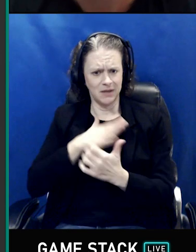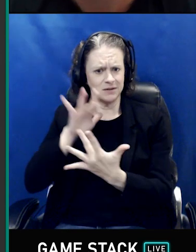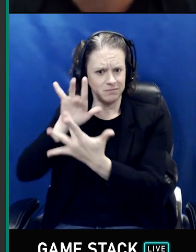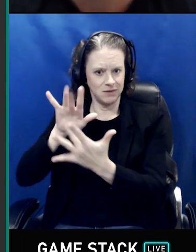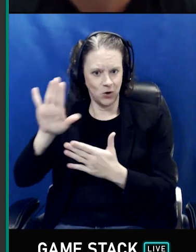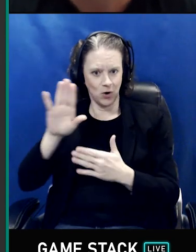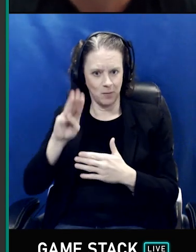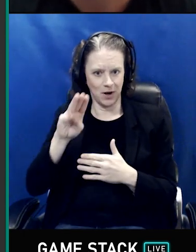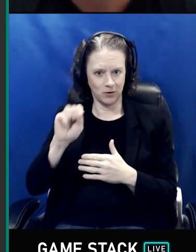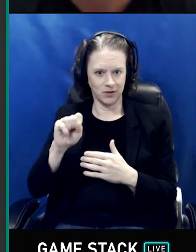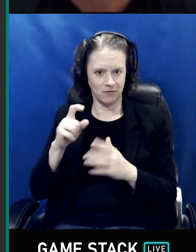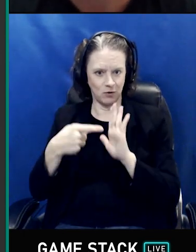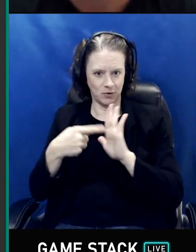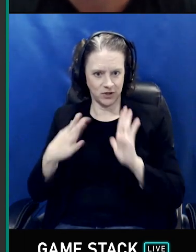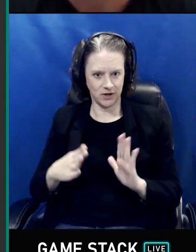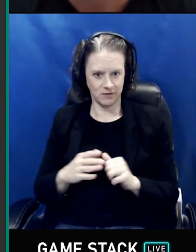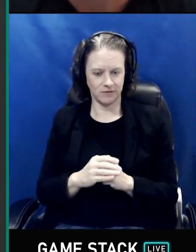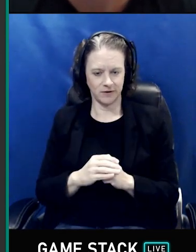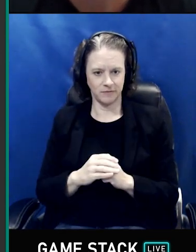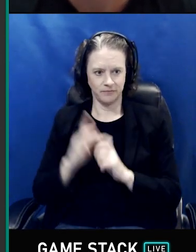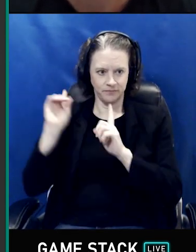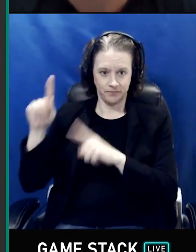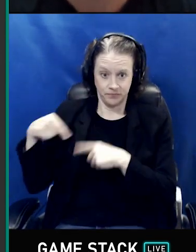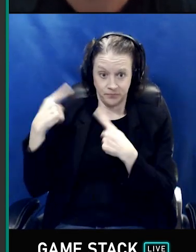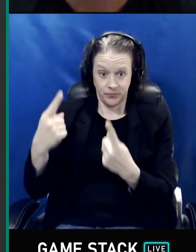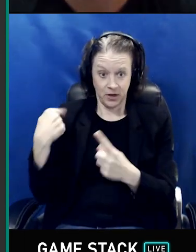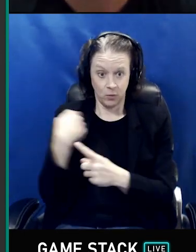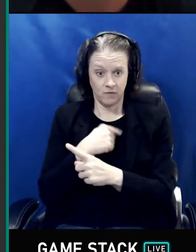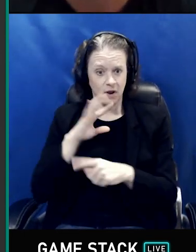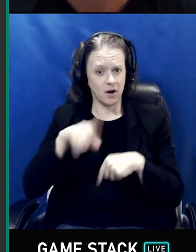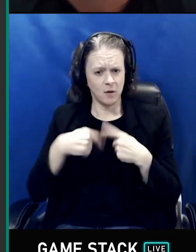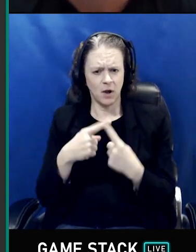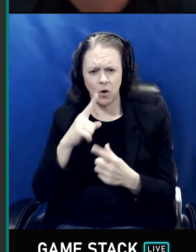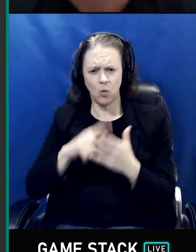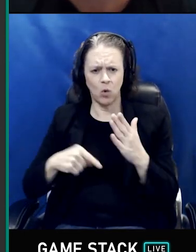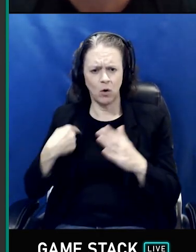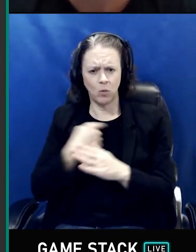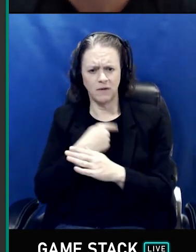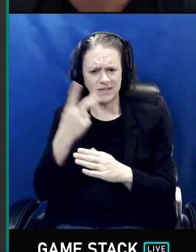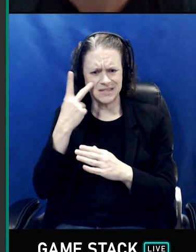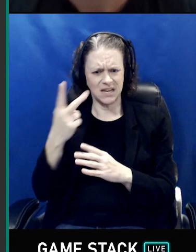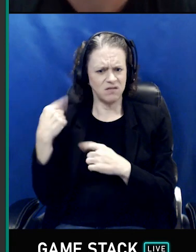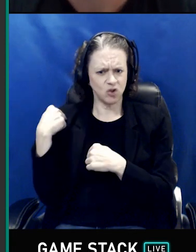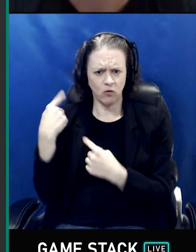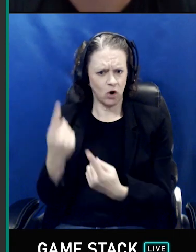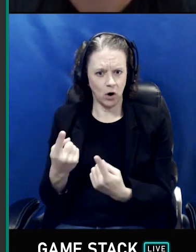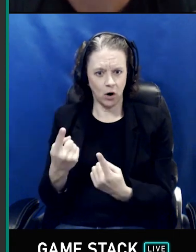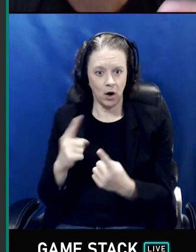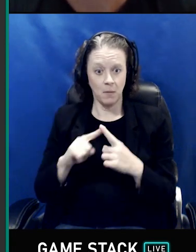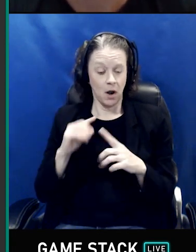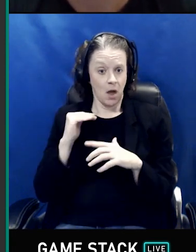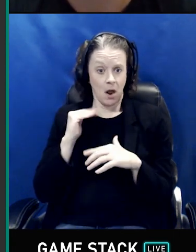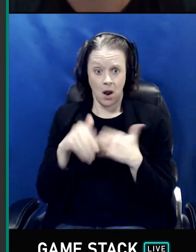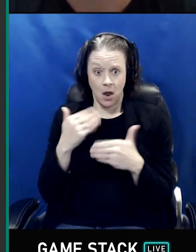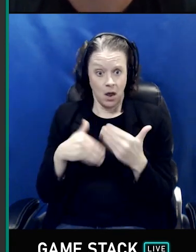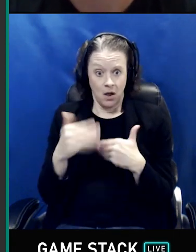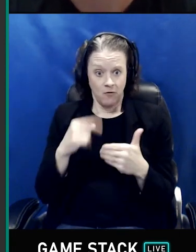So at this point, we've talked about what we've seen so far, but the momentum for these trends is just getting started,